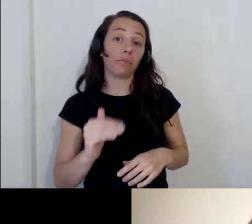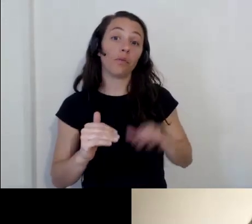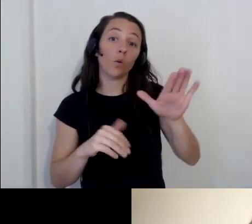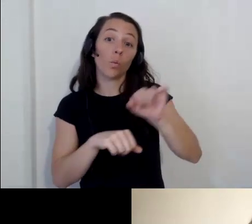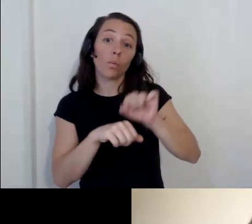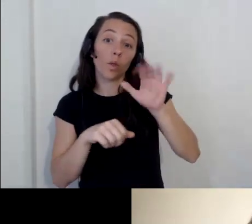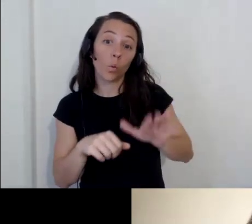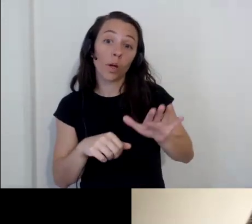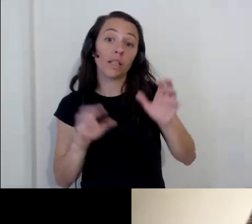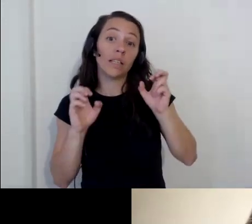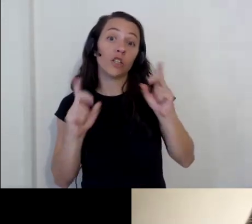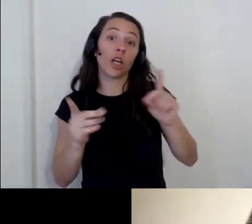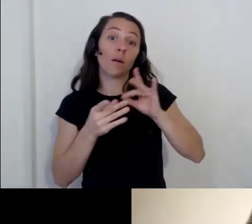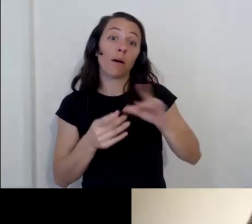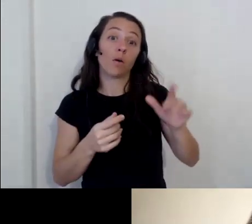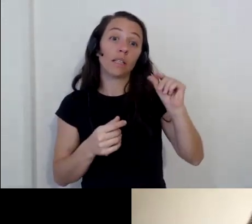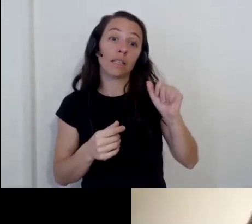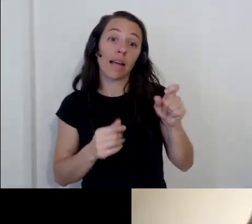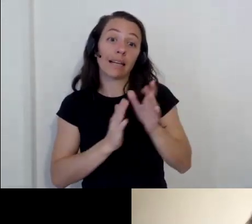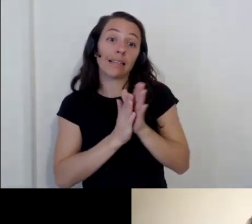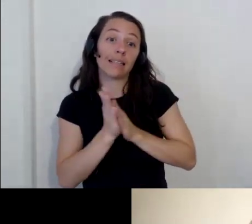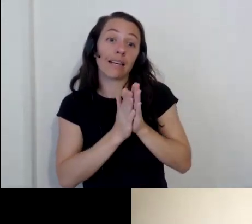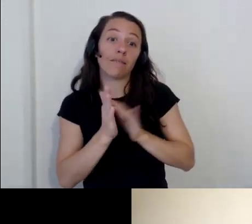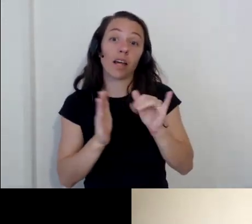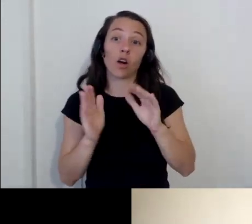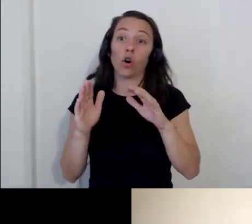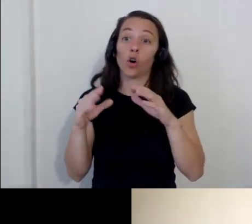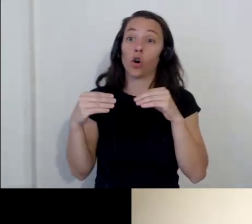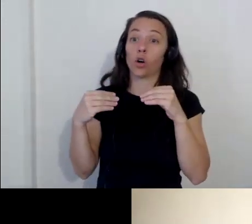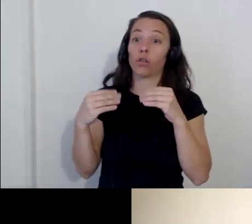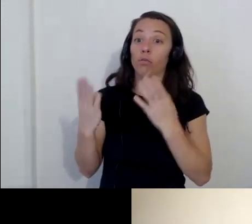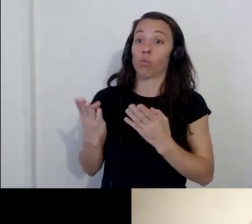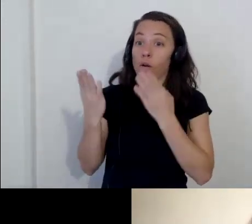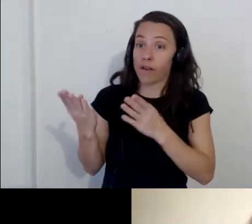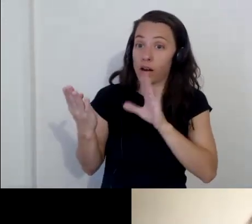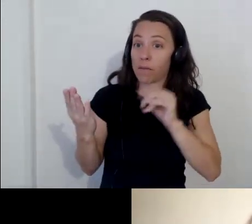tax incentives offered by the government? >> KEELY CAT WELLS: We don't do education